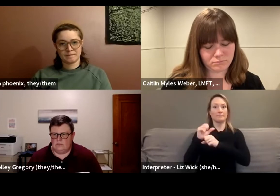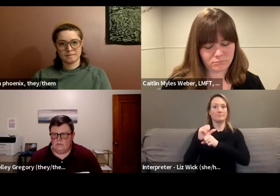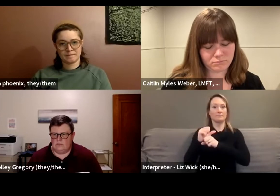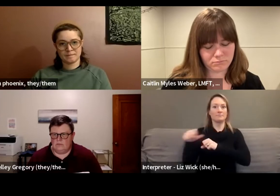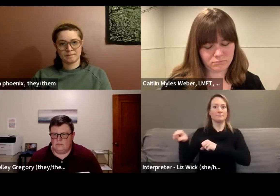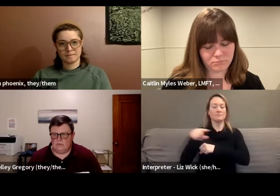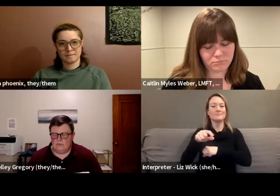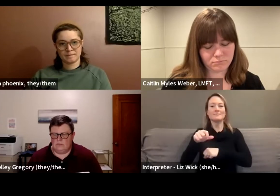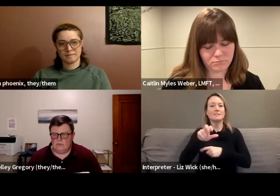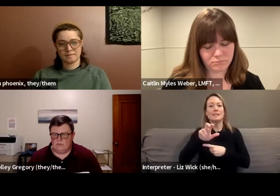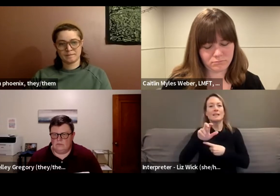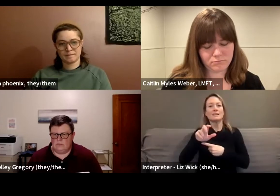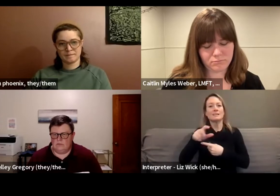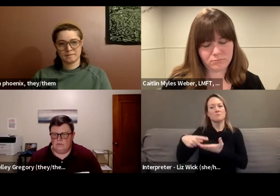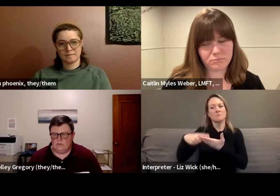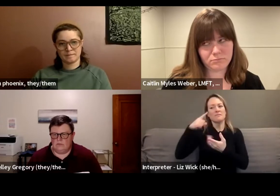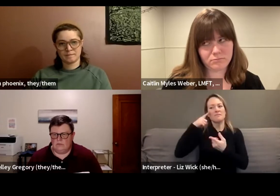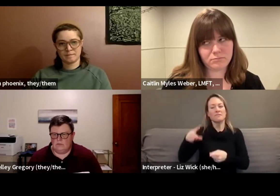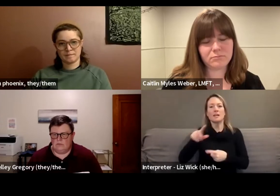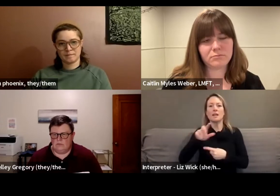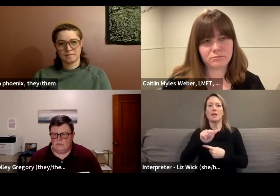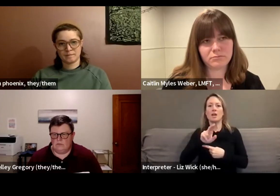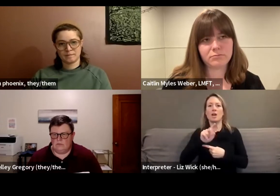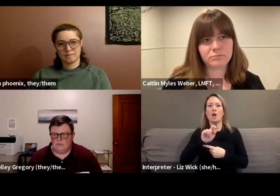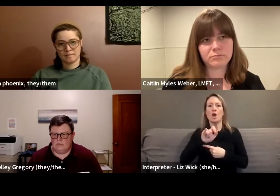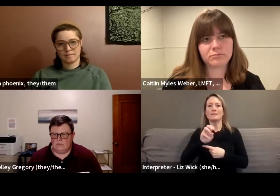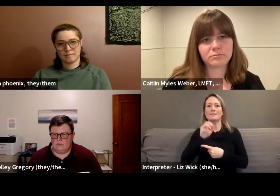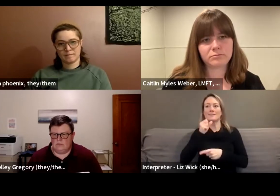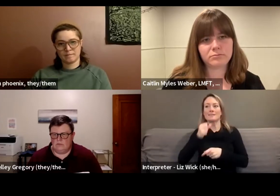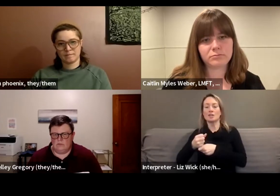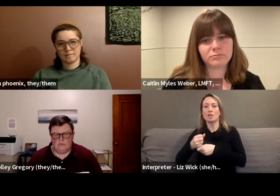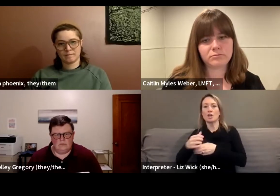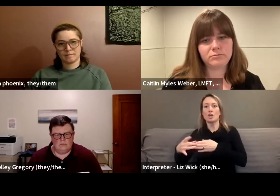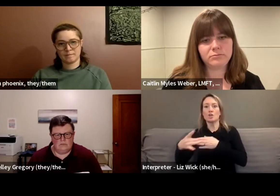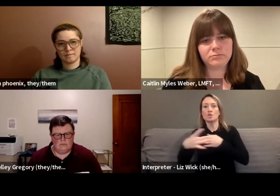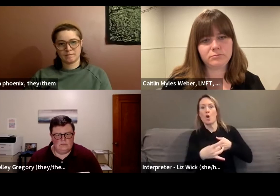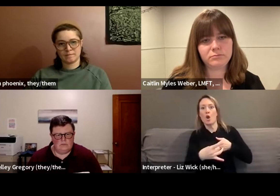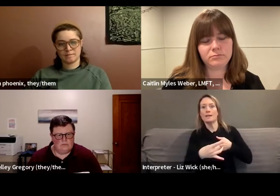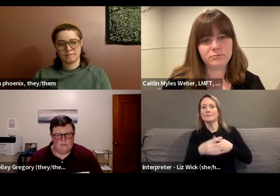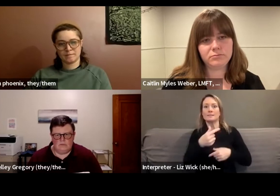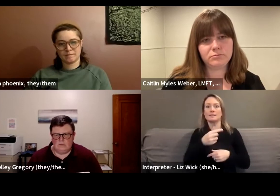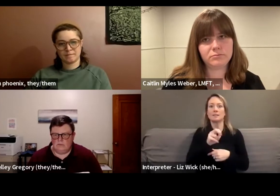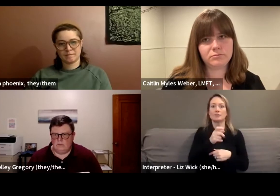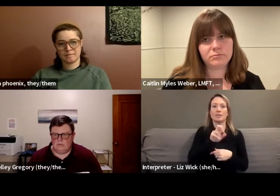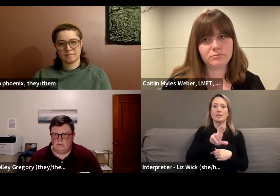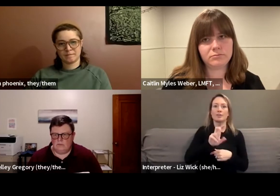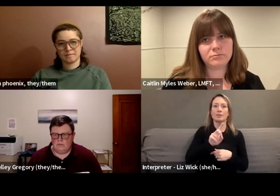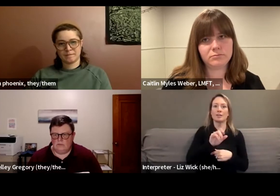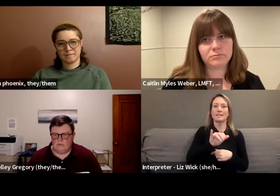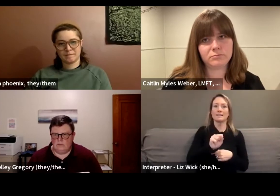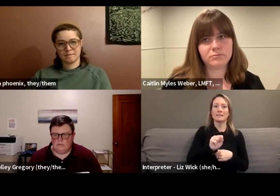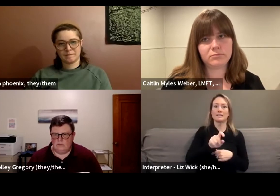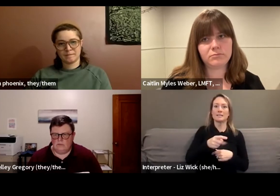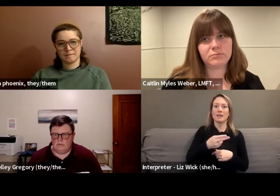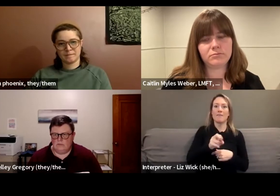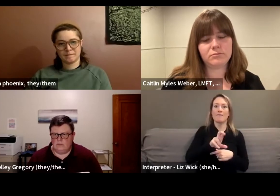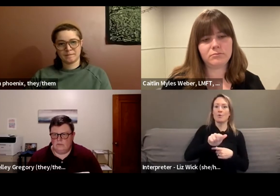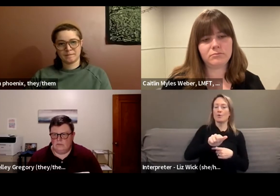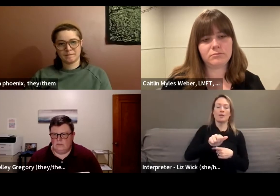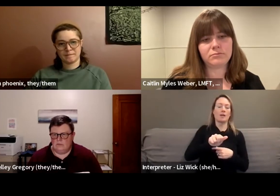causes gender dysphoria or vice versa. It's that a person who does have an autism spectrum disorder